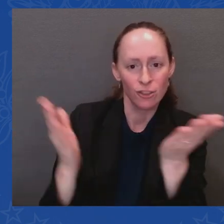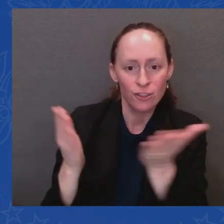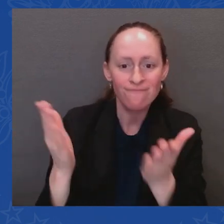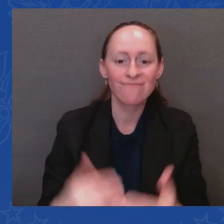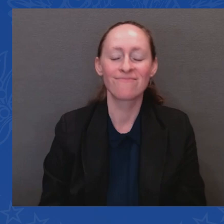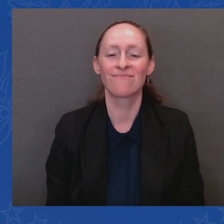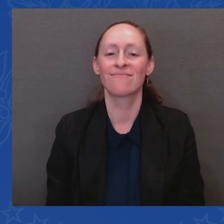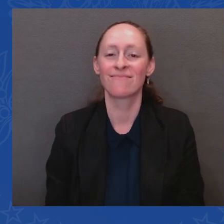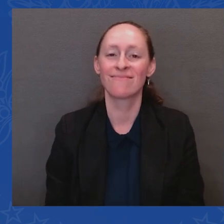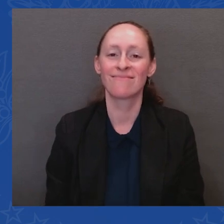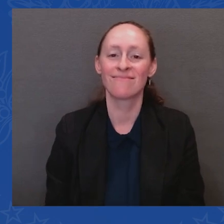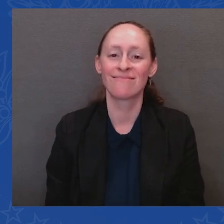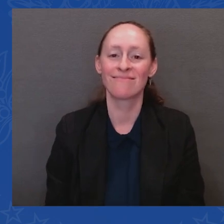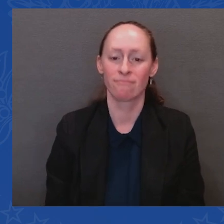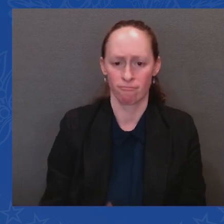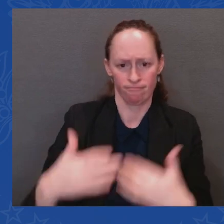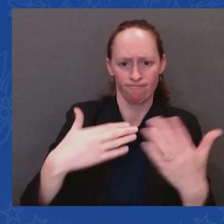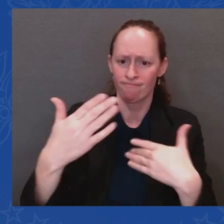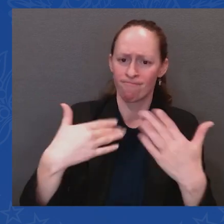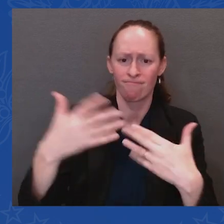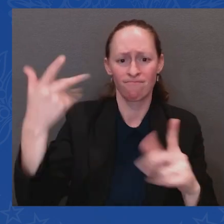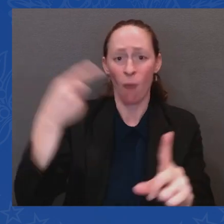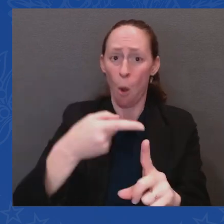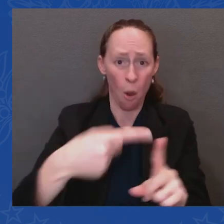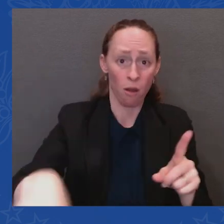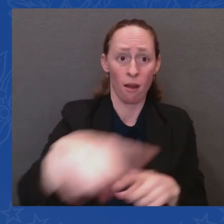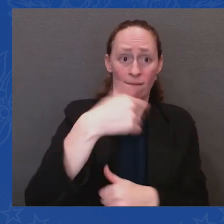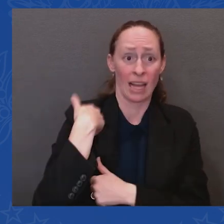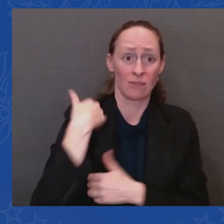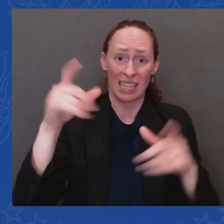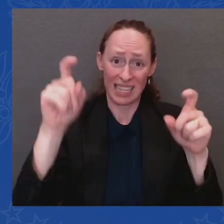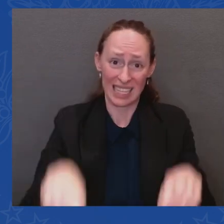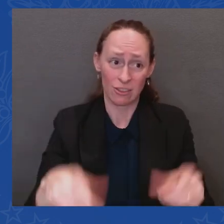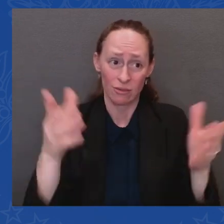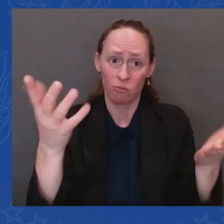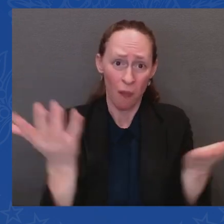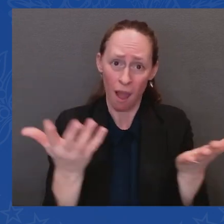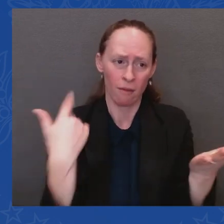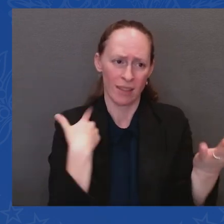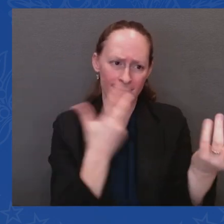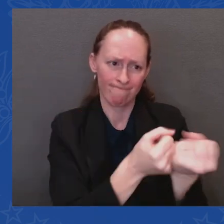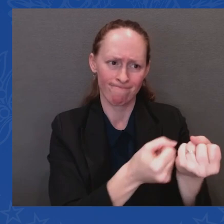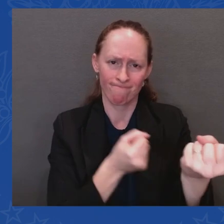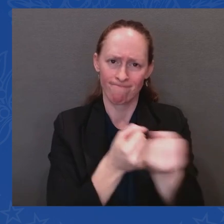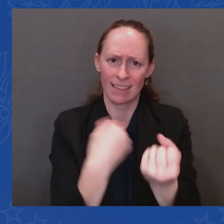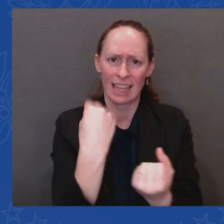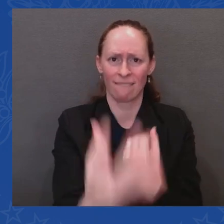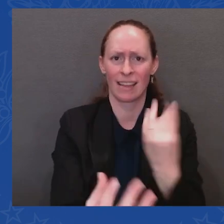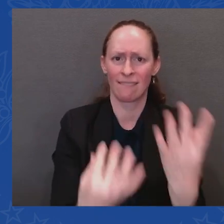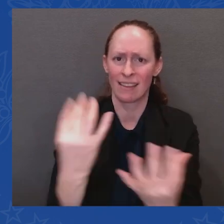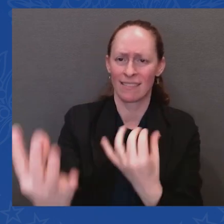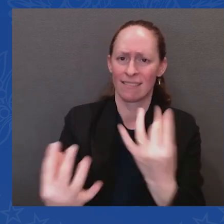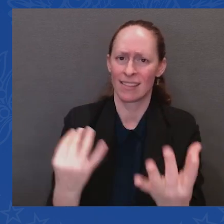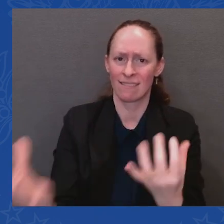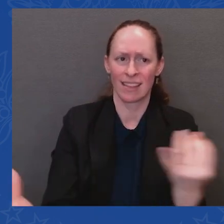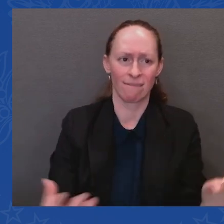and that no veteran is denied the honor they earned because they were discharged for being L[G]BTQ+.